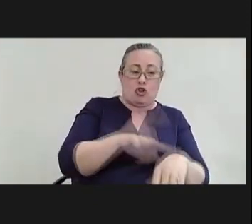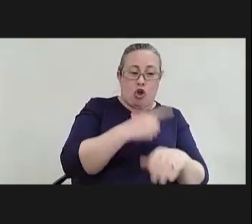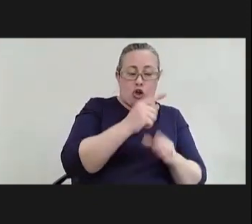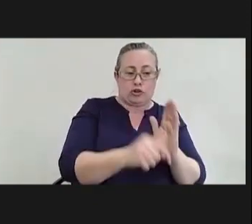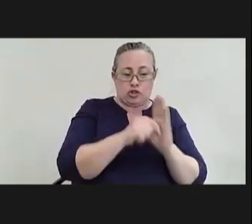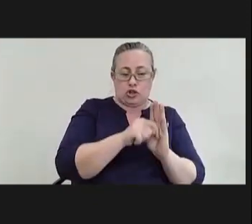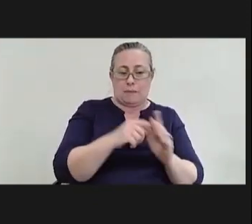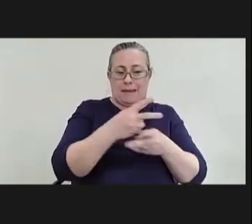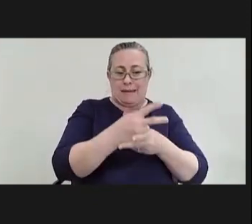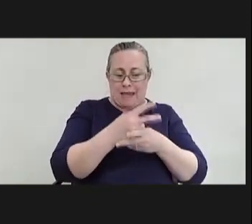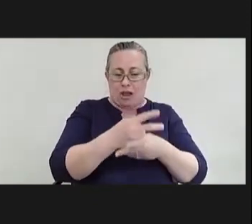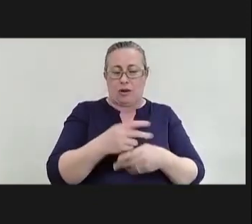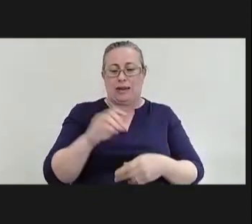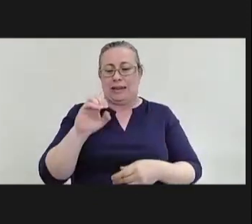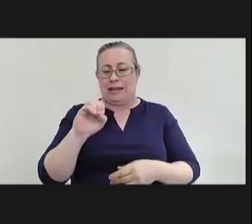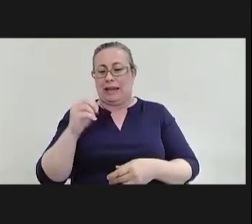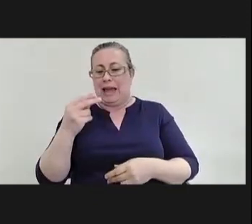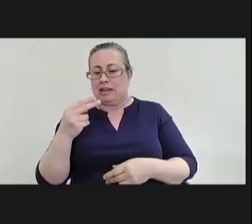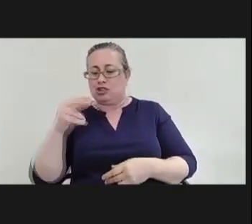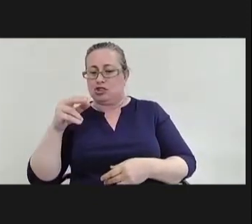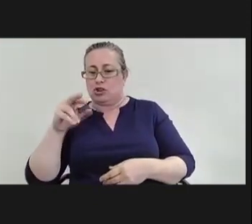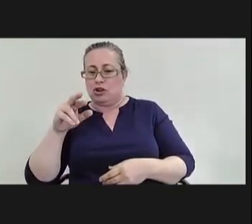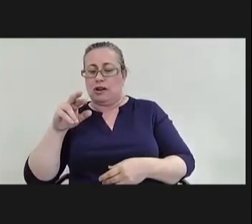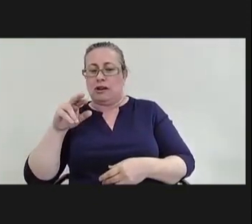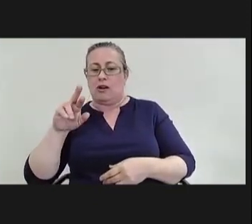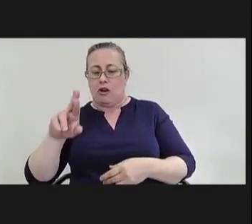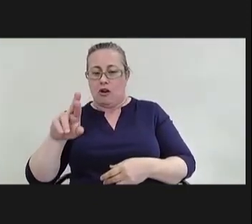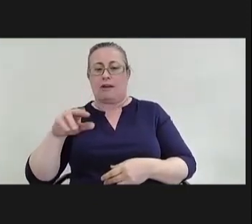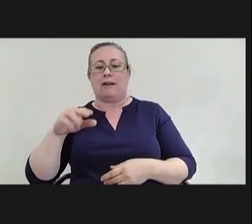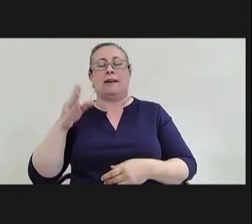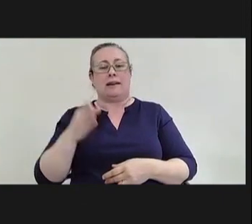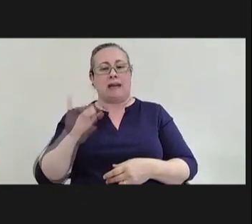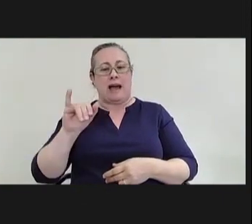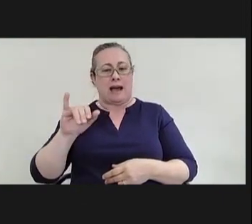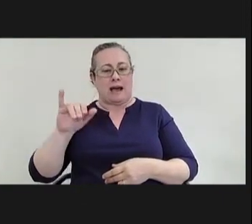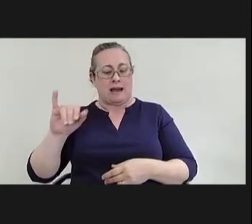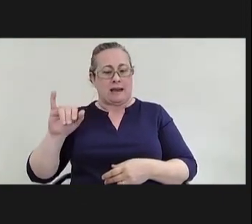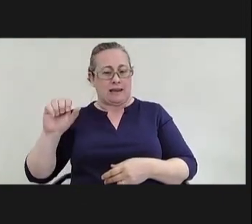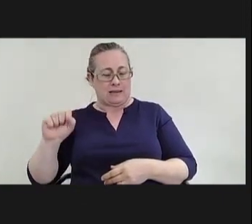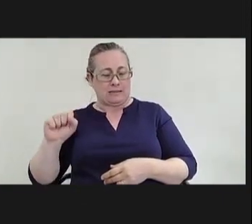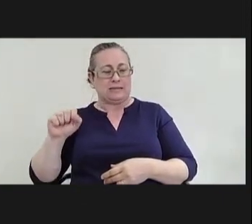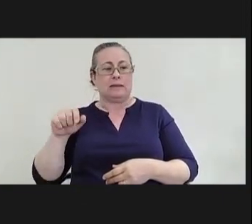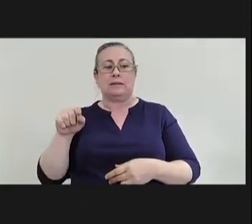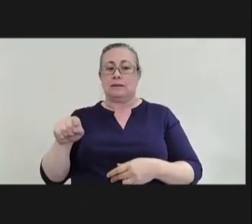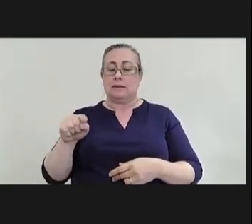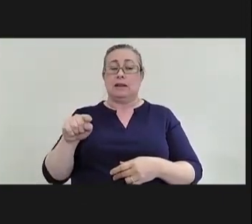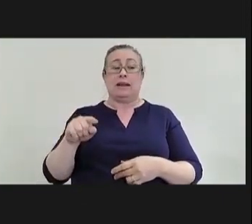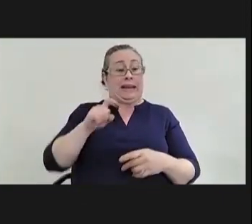ongoing issue. It really needs to be funded a decade or more ago, but now is better than never.